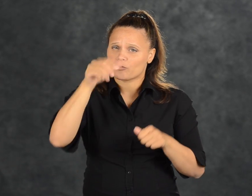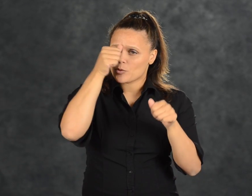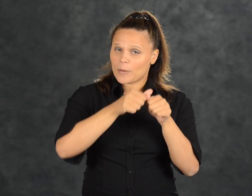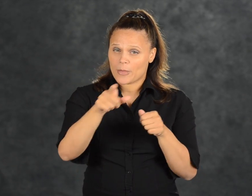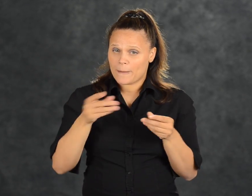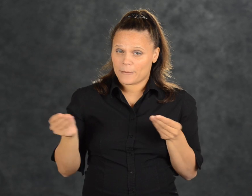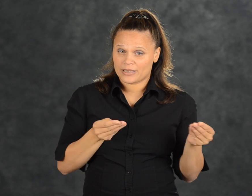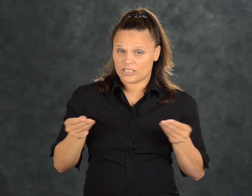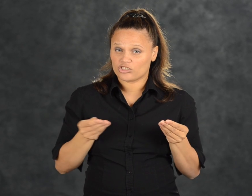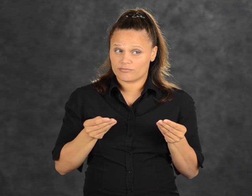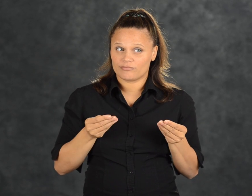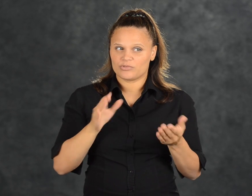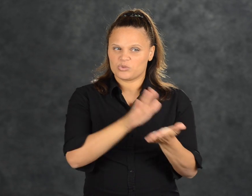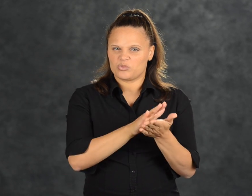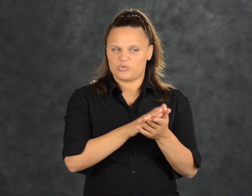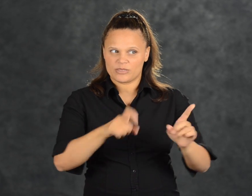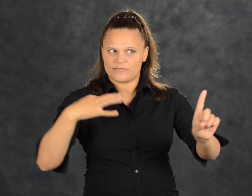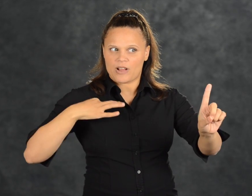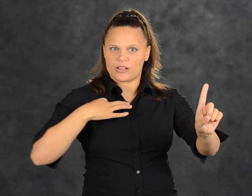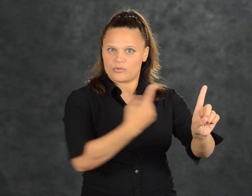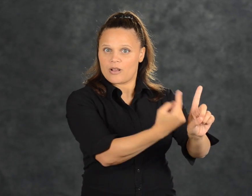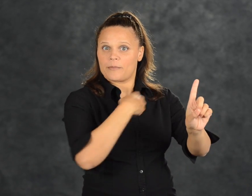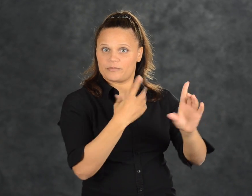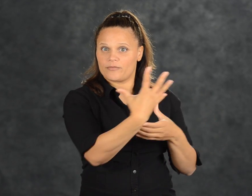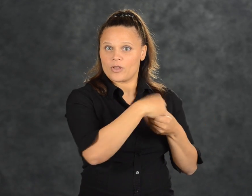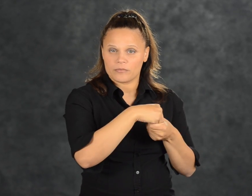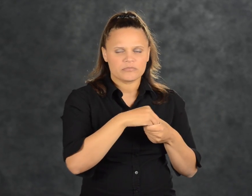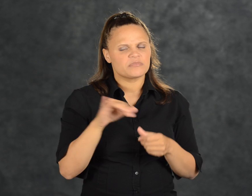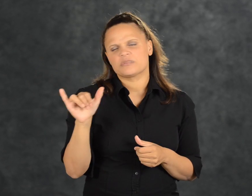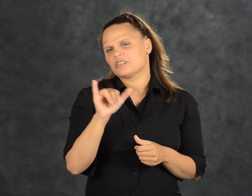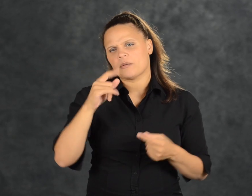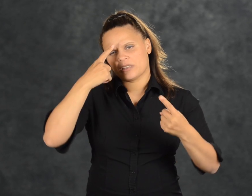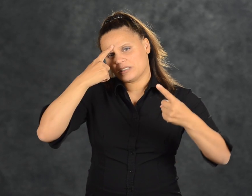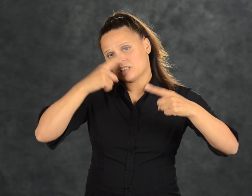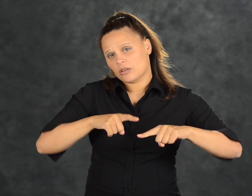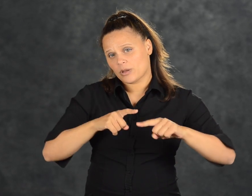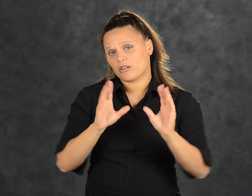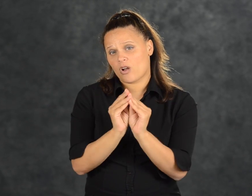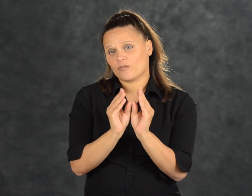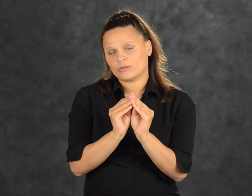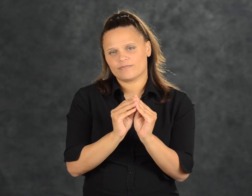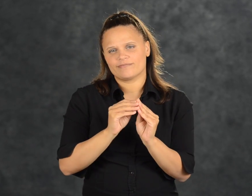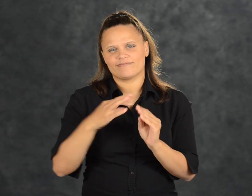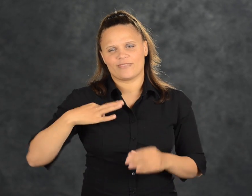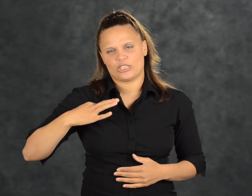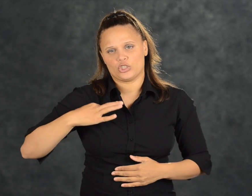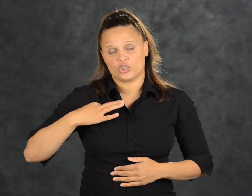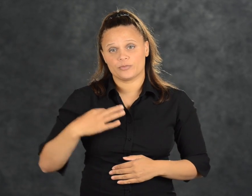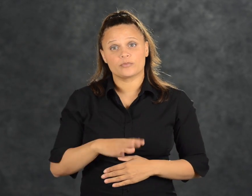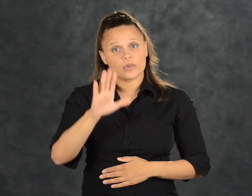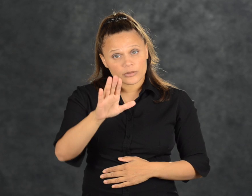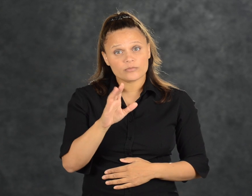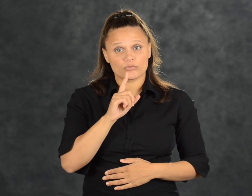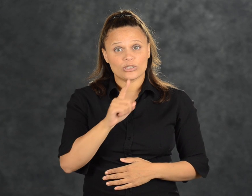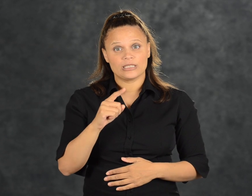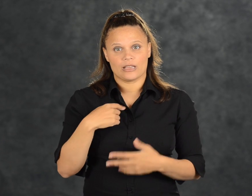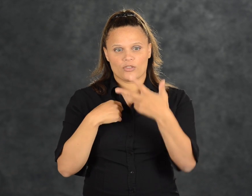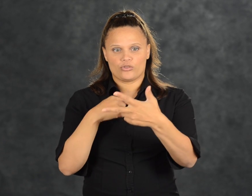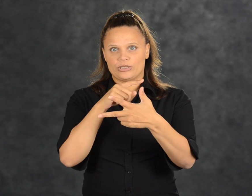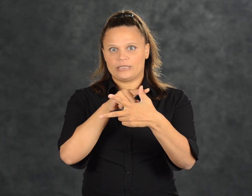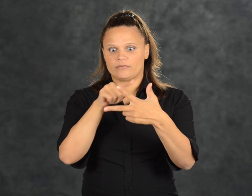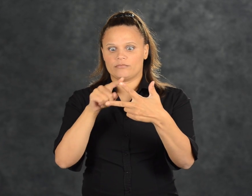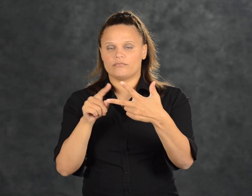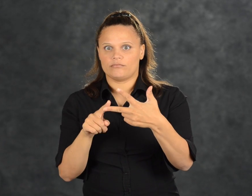Like mediation, it is also voluntary, but it is different in 3 ways: